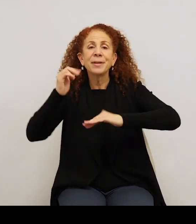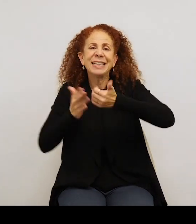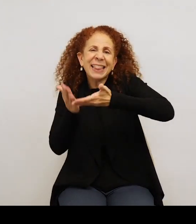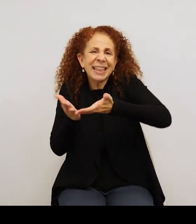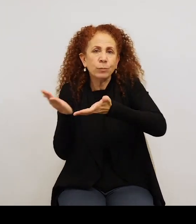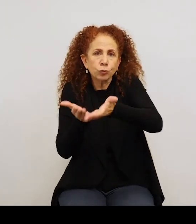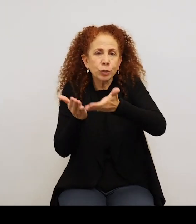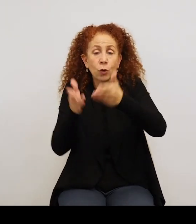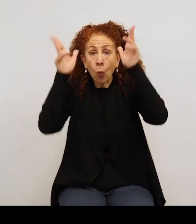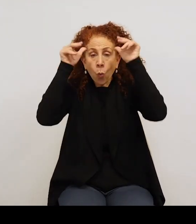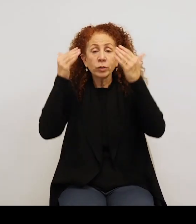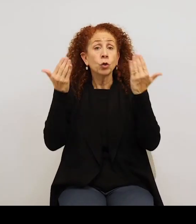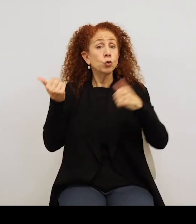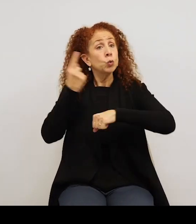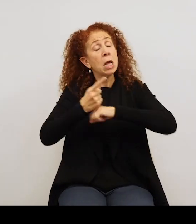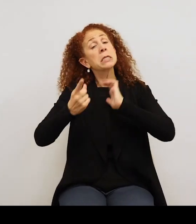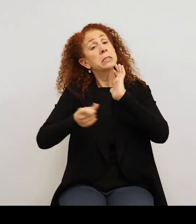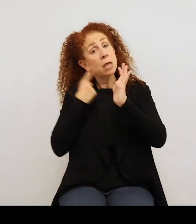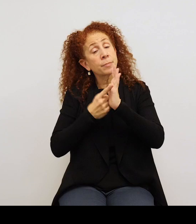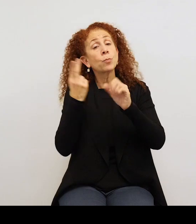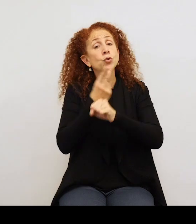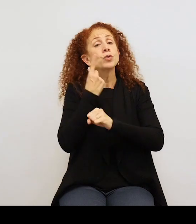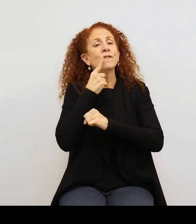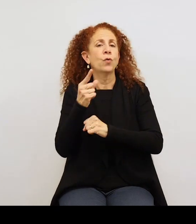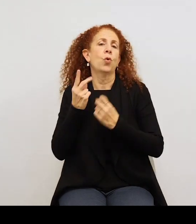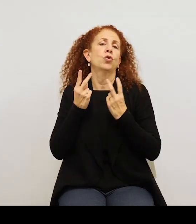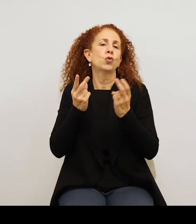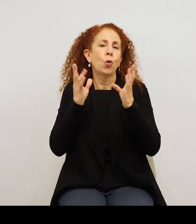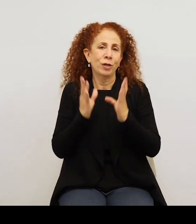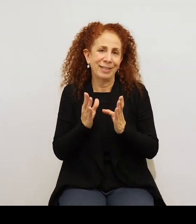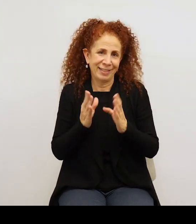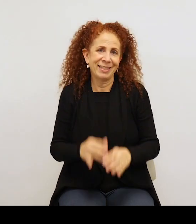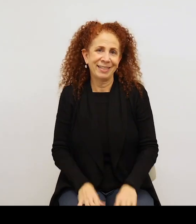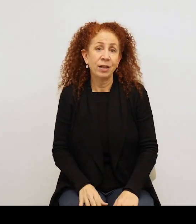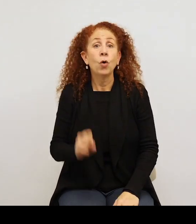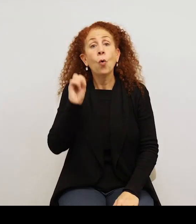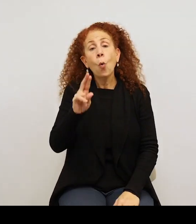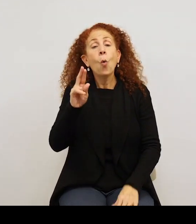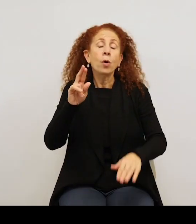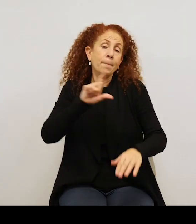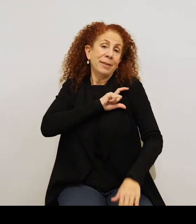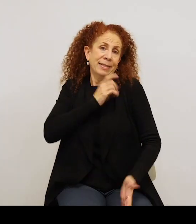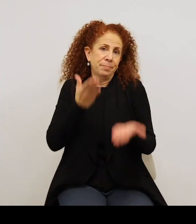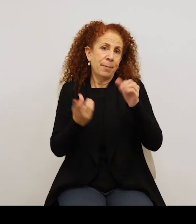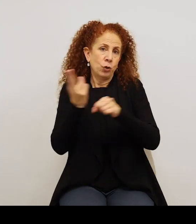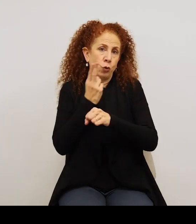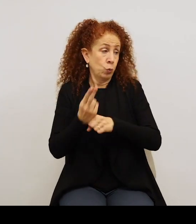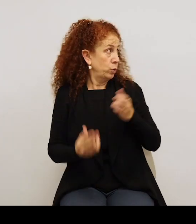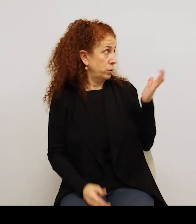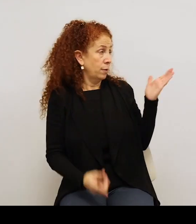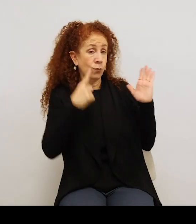Today they are sometimes used as tourist attractions or by the police. And just to give you an example, this